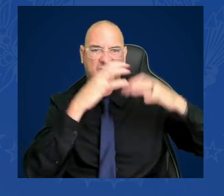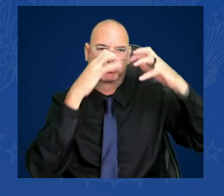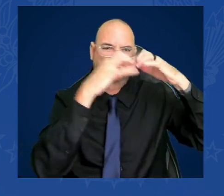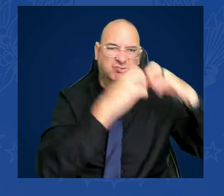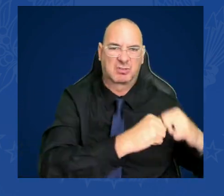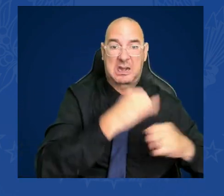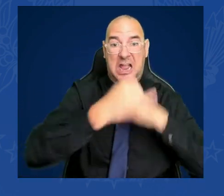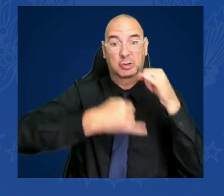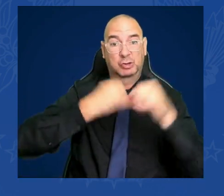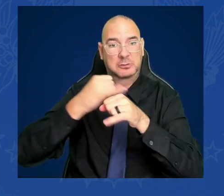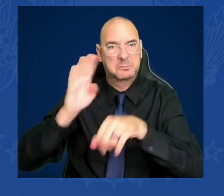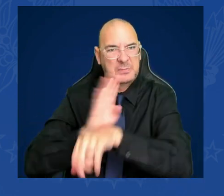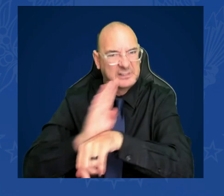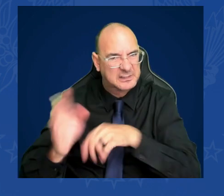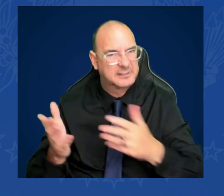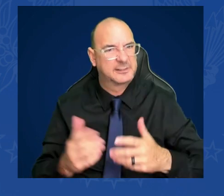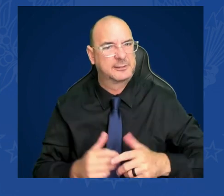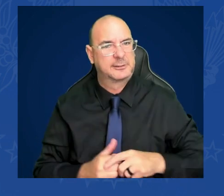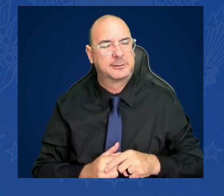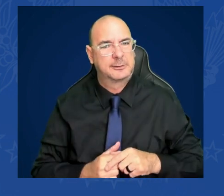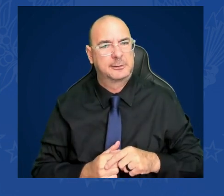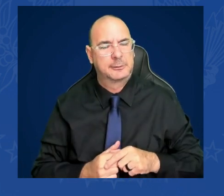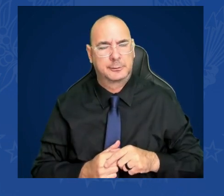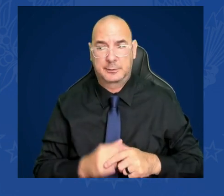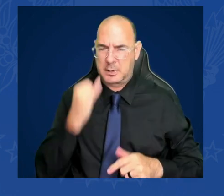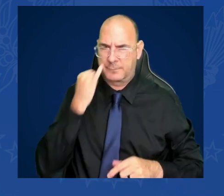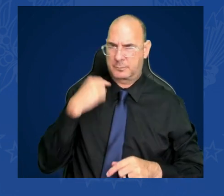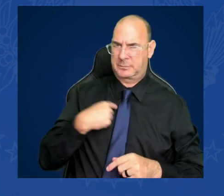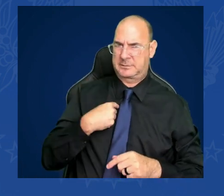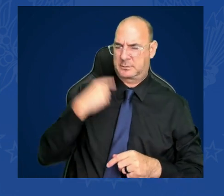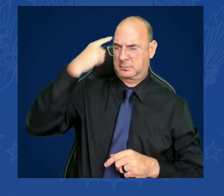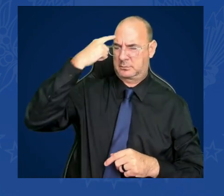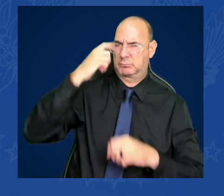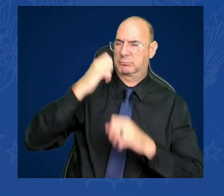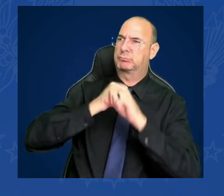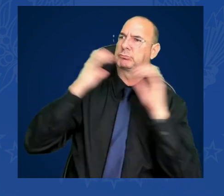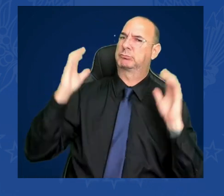When I think about protecting the security of the United States and the world, I am clear-eyed.